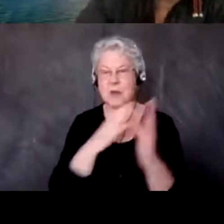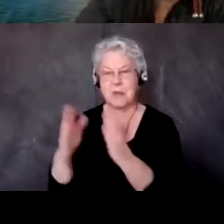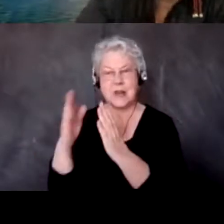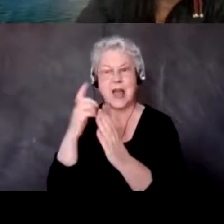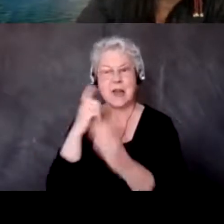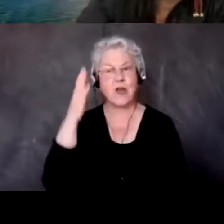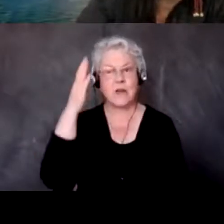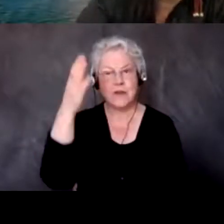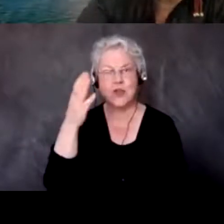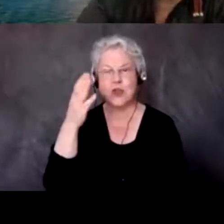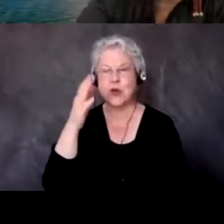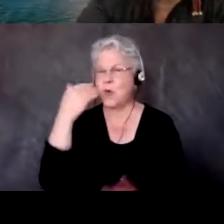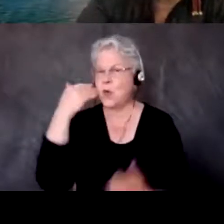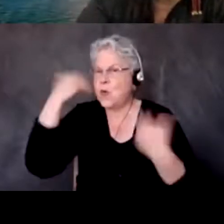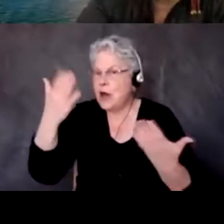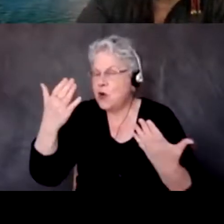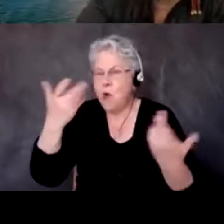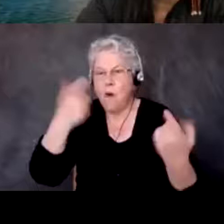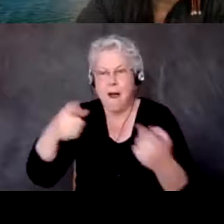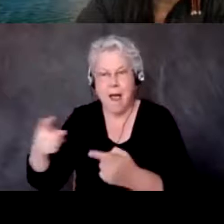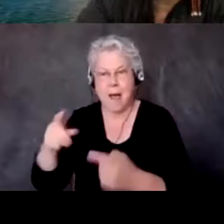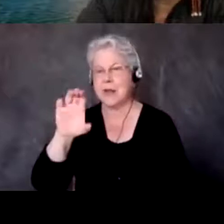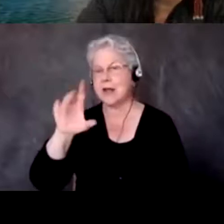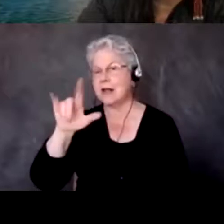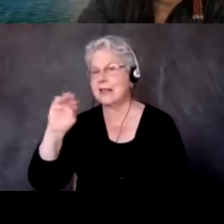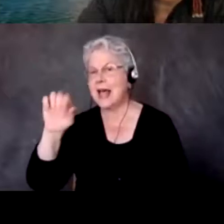So, coming together for planning for uncertain futures, we’ve had wildfires that have